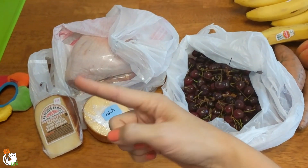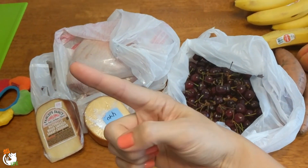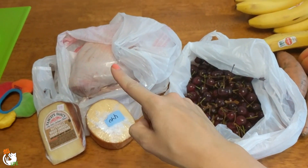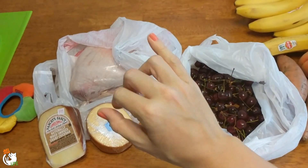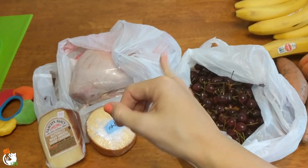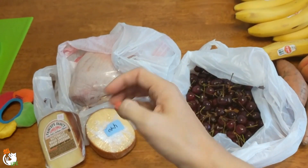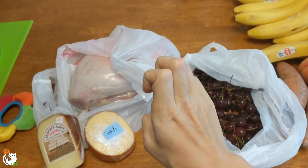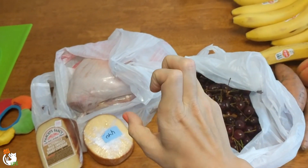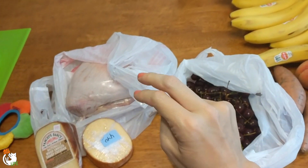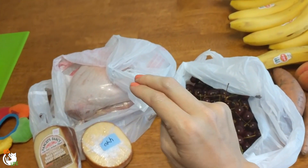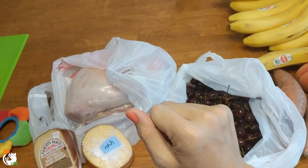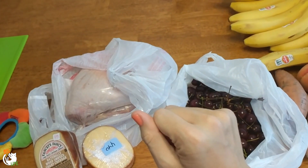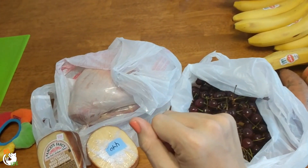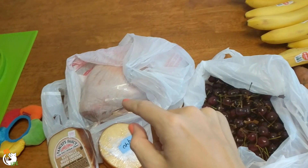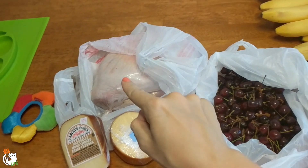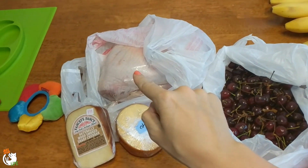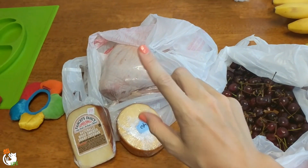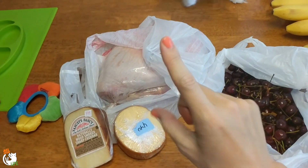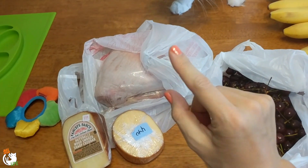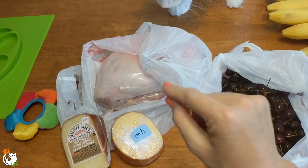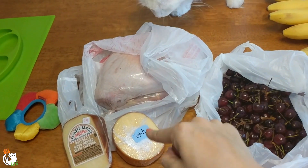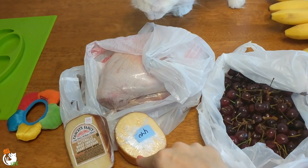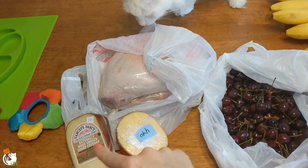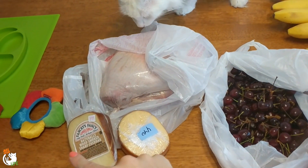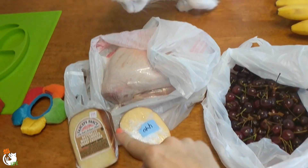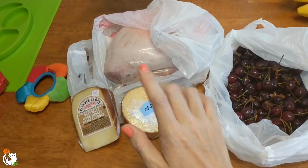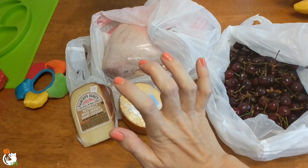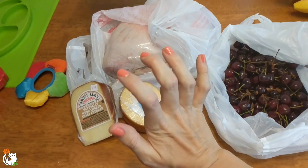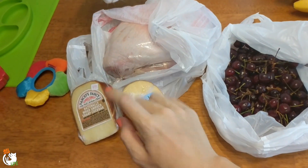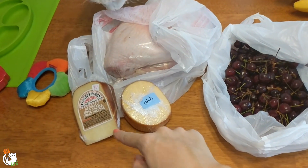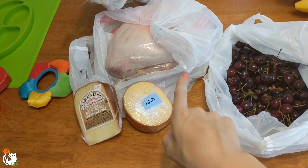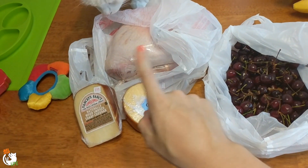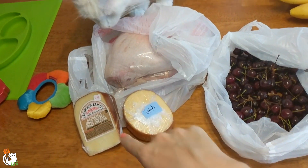There are for Jenna. Got some chicken and some cheese.